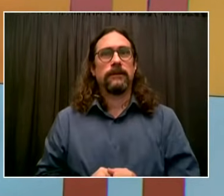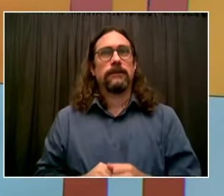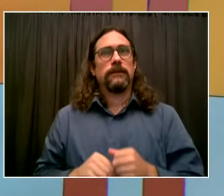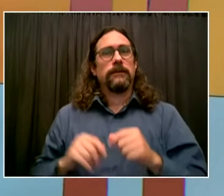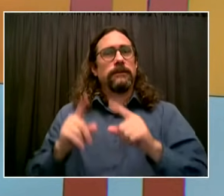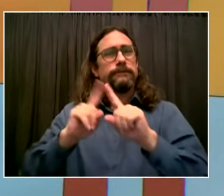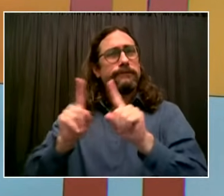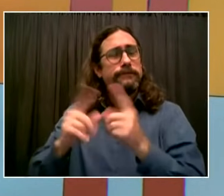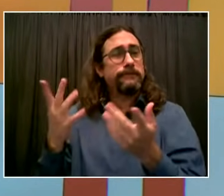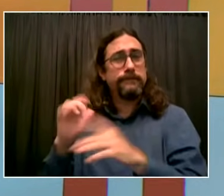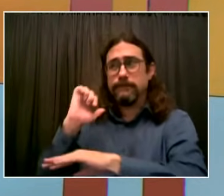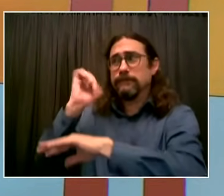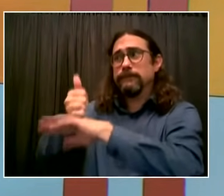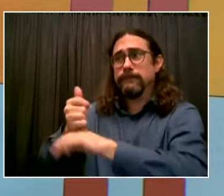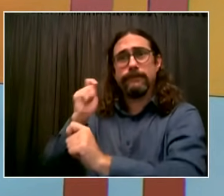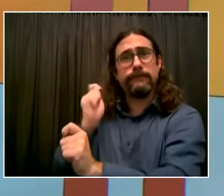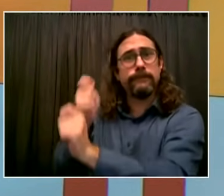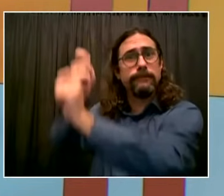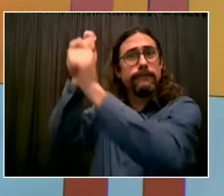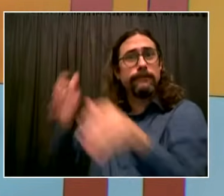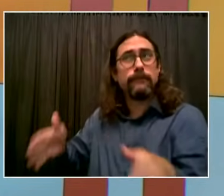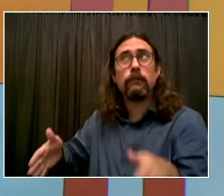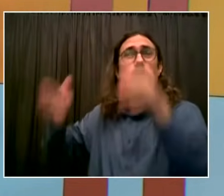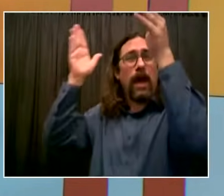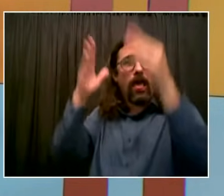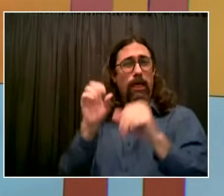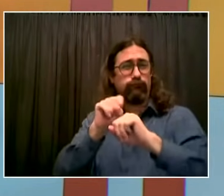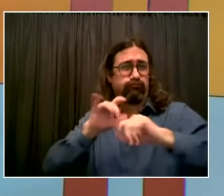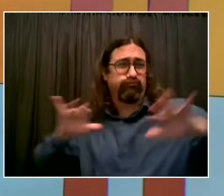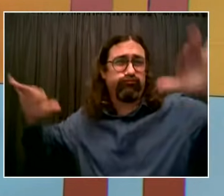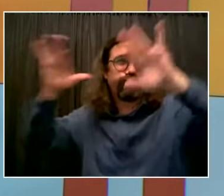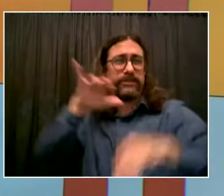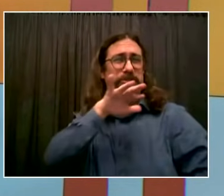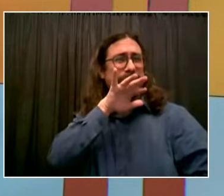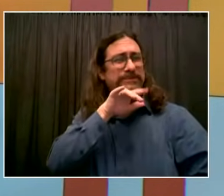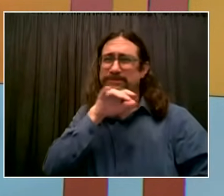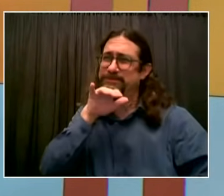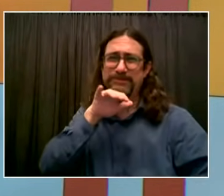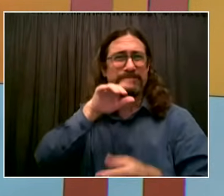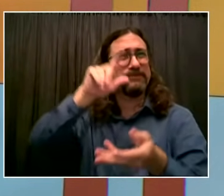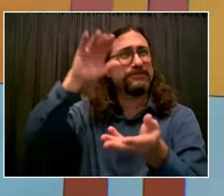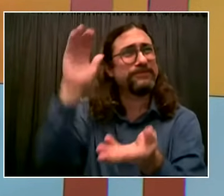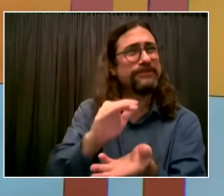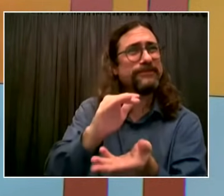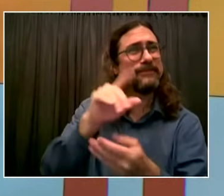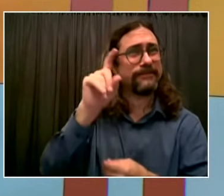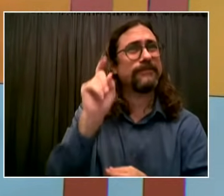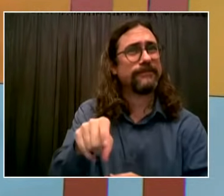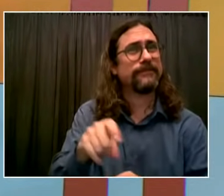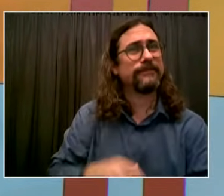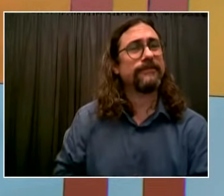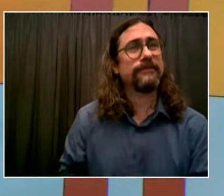EVERY SINGLE POSSIBLE FRTON WHERE WE CAN MAKE A CHAN.GE SO YOU'RE GOING TO BE HEARING ABOUT ALL THROUGHOUT THIS